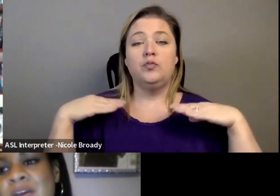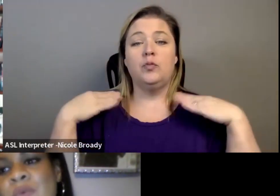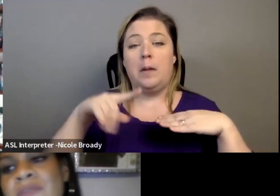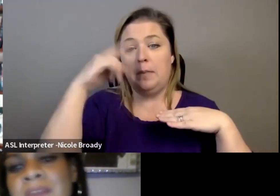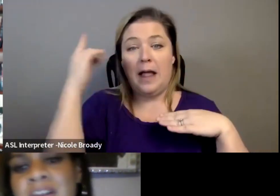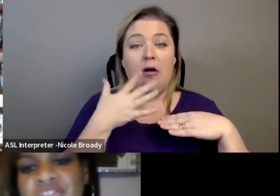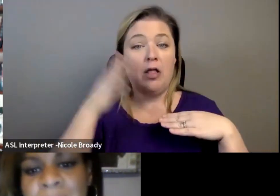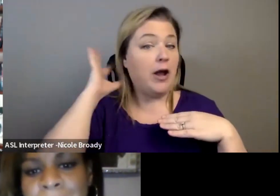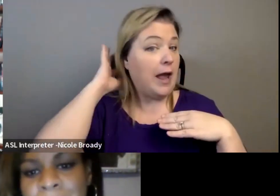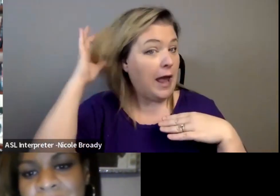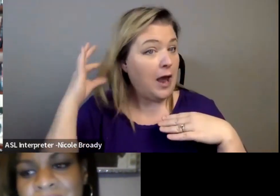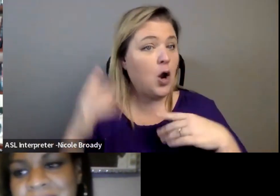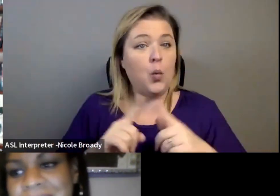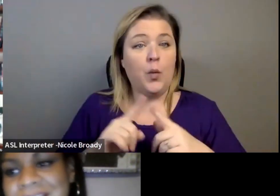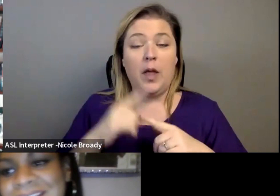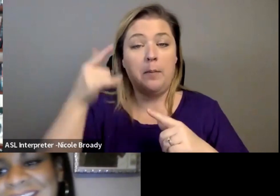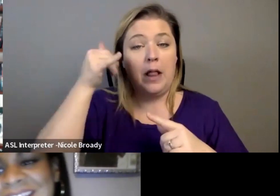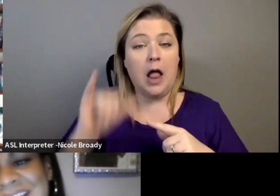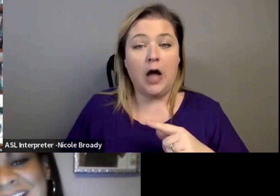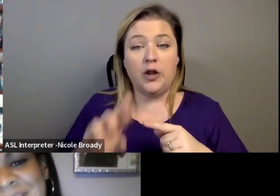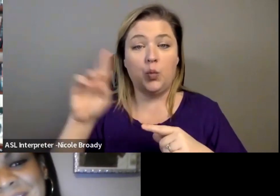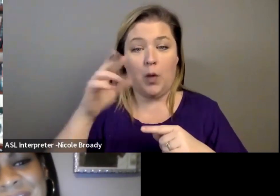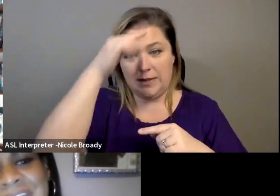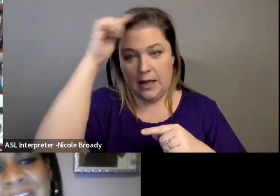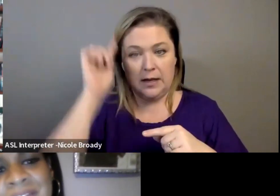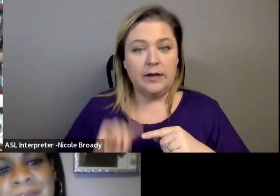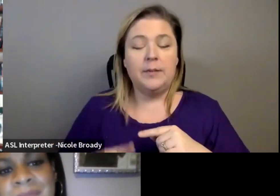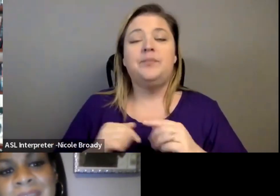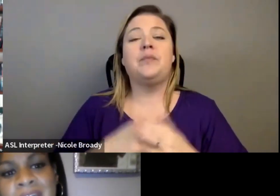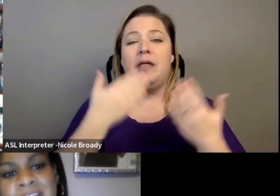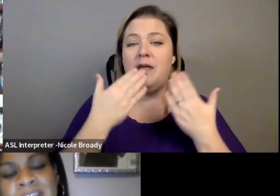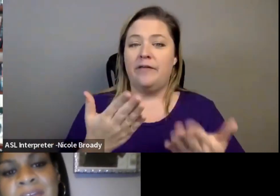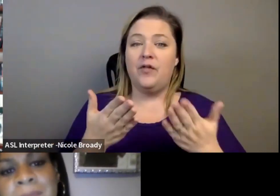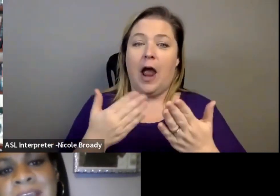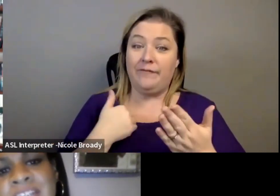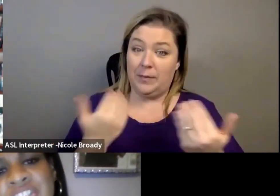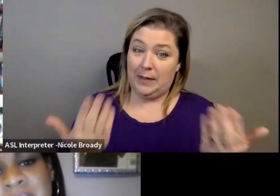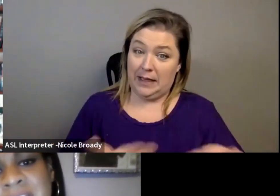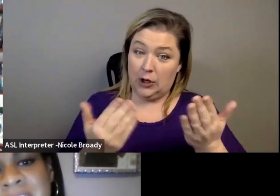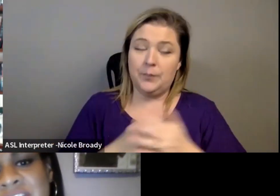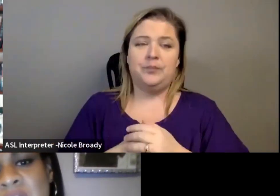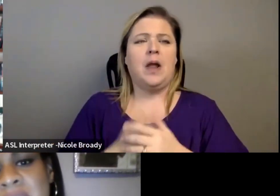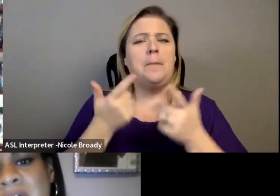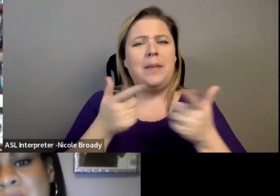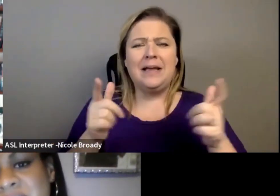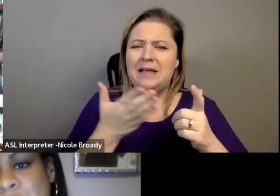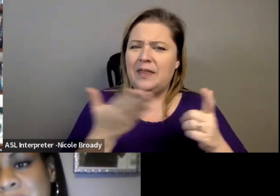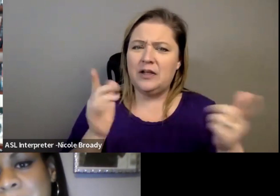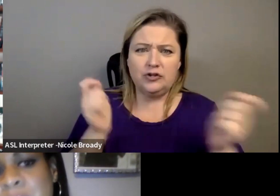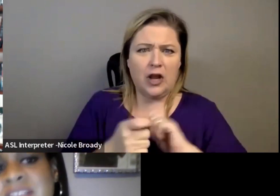with a blonde stripe on my right side. Thanks for having me. Some of the biggest shift that I saw in how I supported people as a